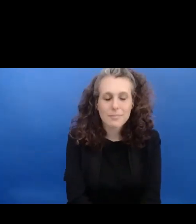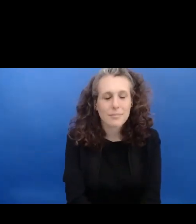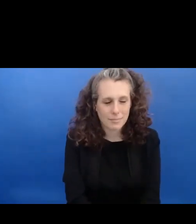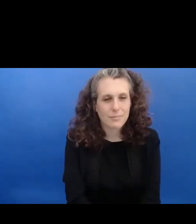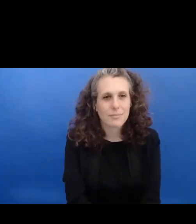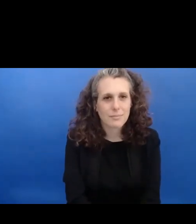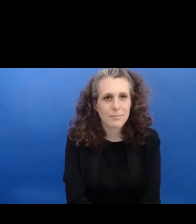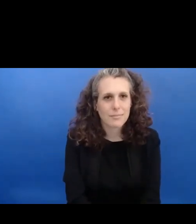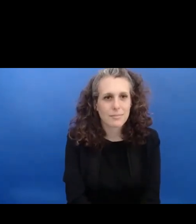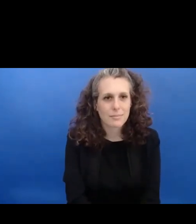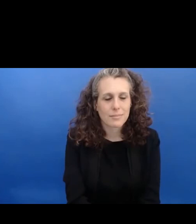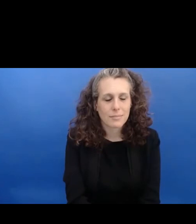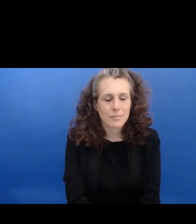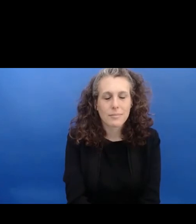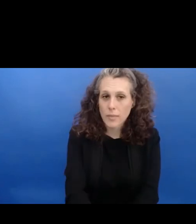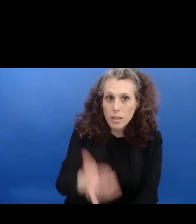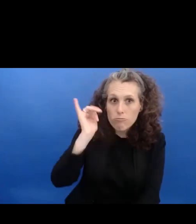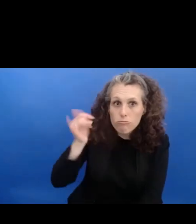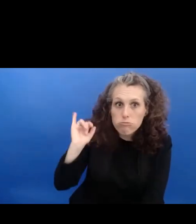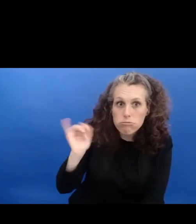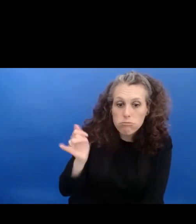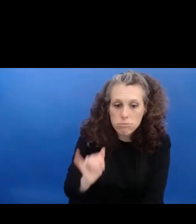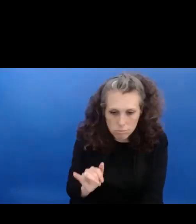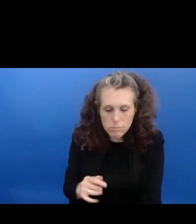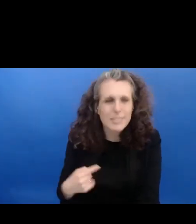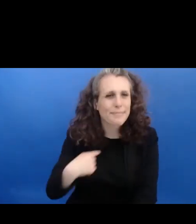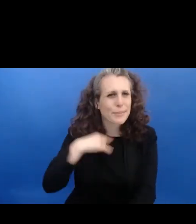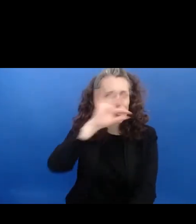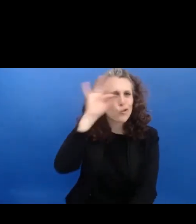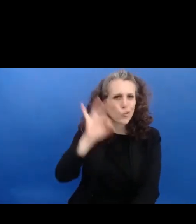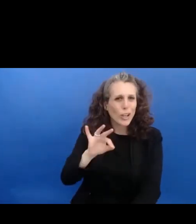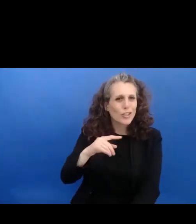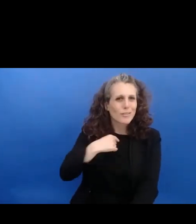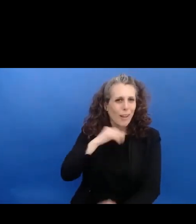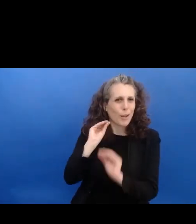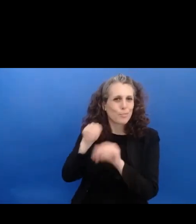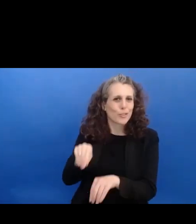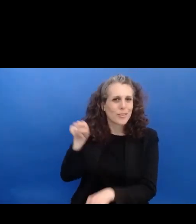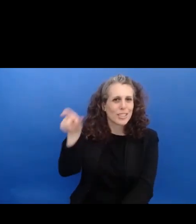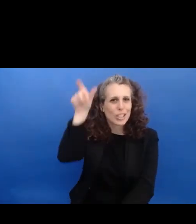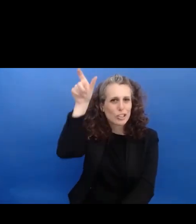oh yeah um i've already posted my question on the chat box because i thought maybe